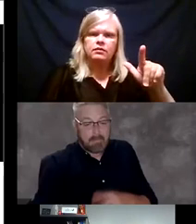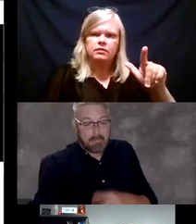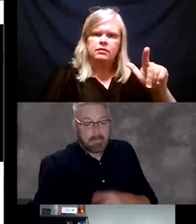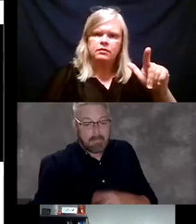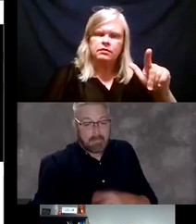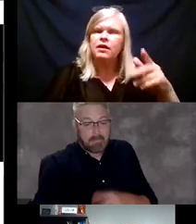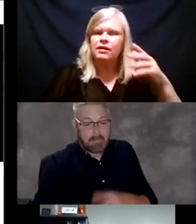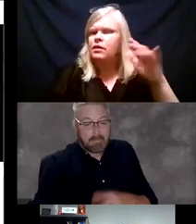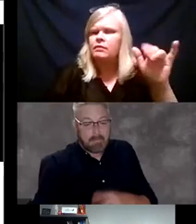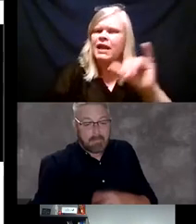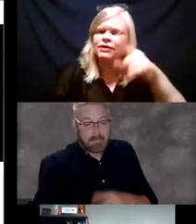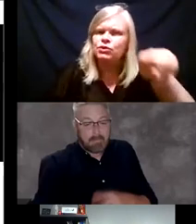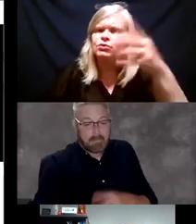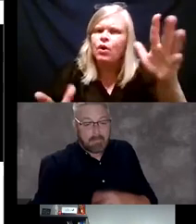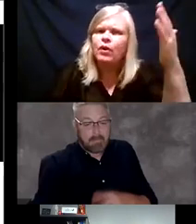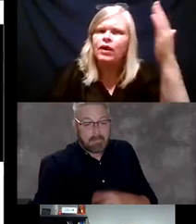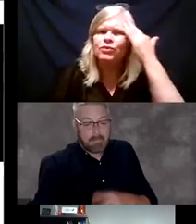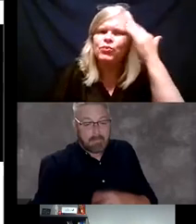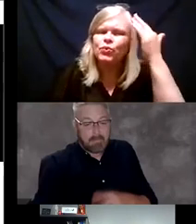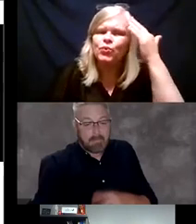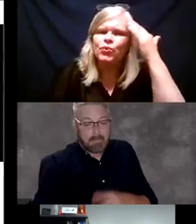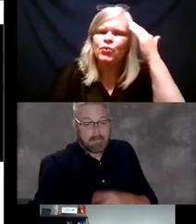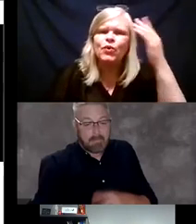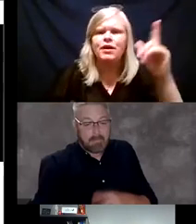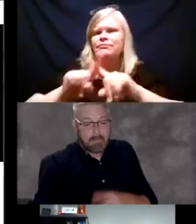ALL OF YOU KNOW, THERE ARE MANY WAYS THAT A PERSON CAN BE